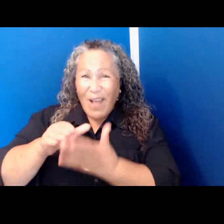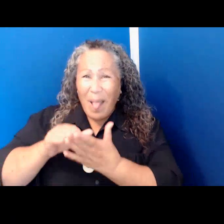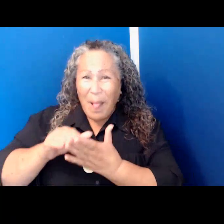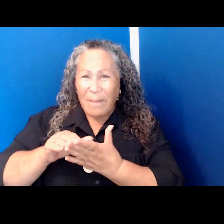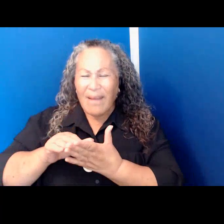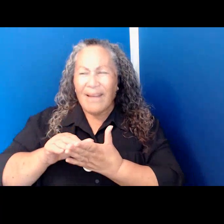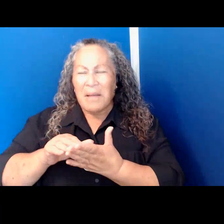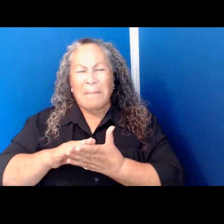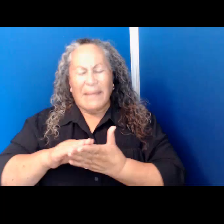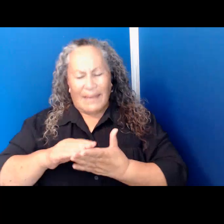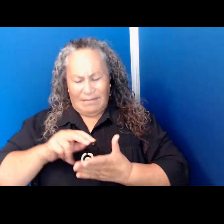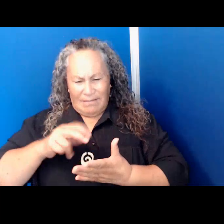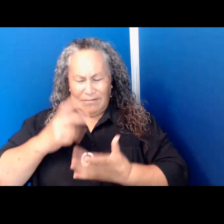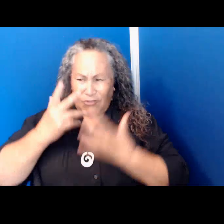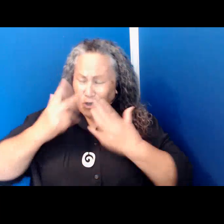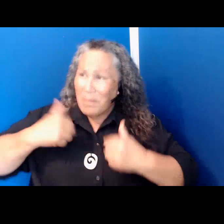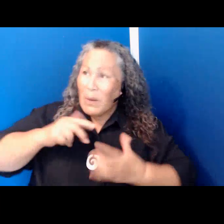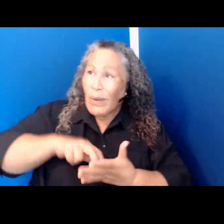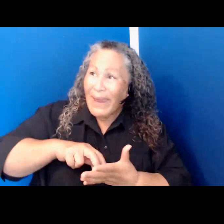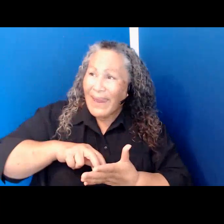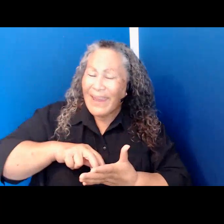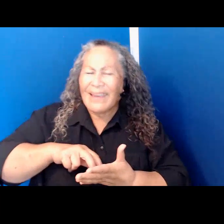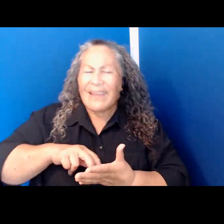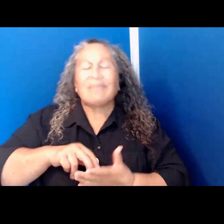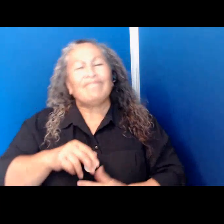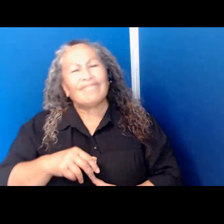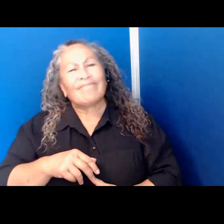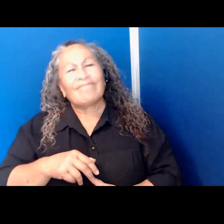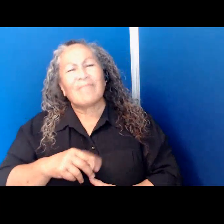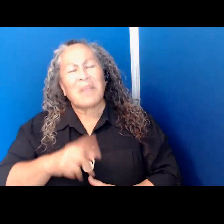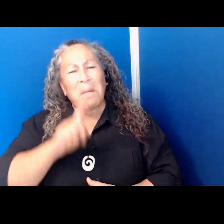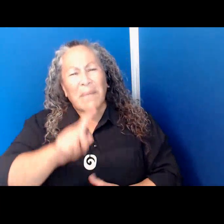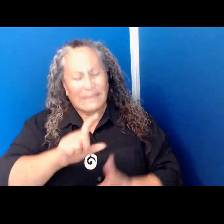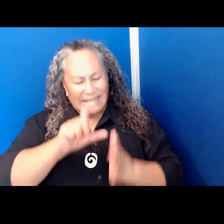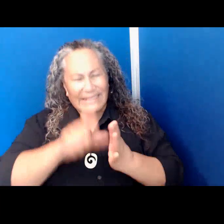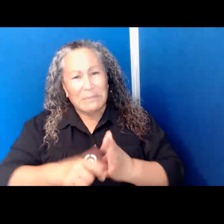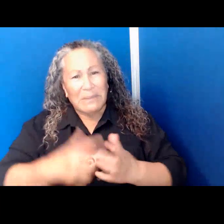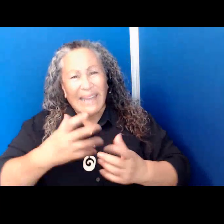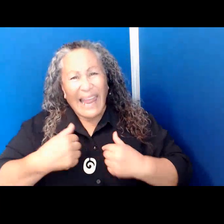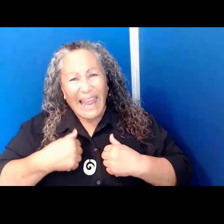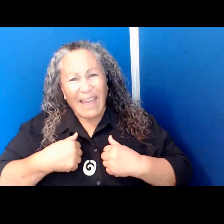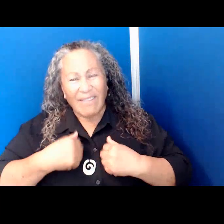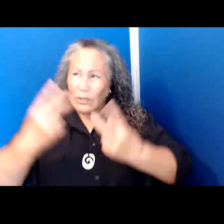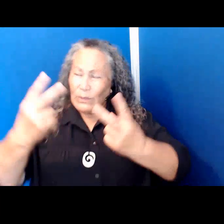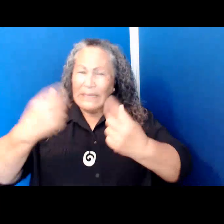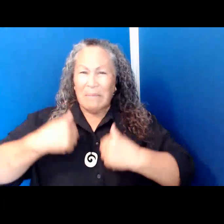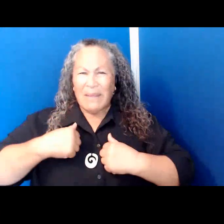where people with disabilities are still viewed with shame and embarrassment.